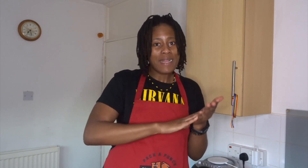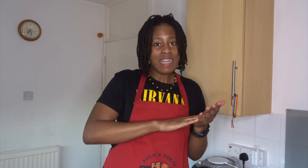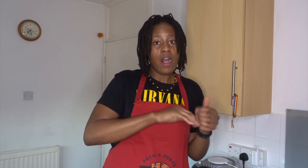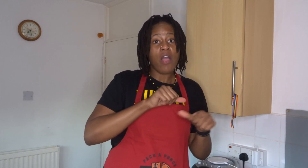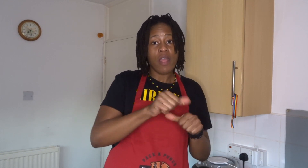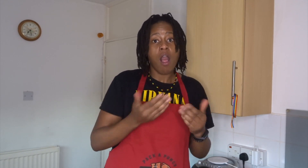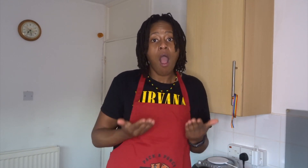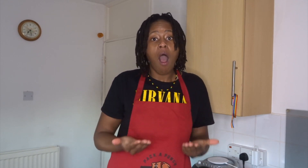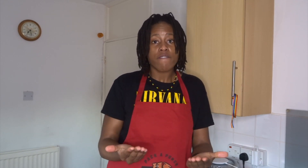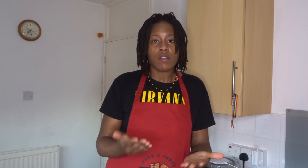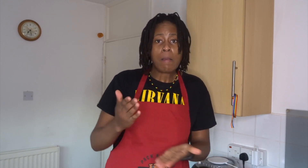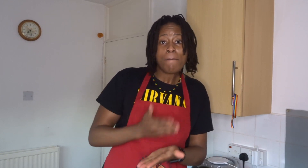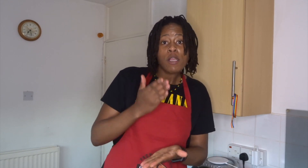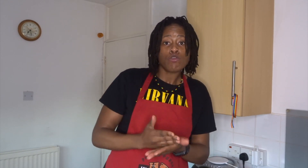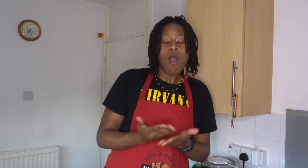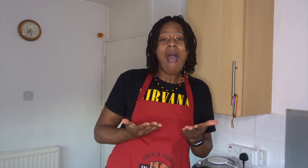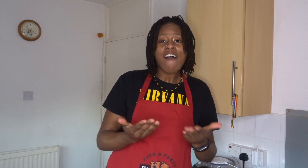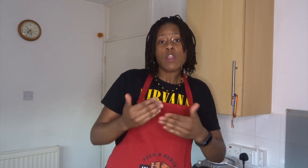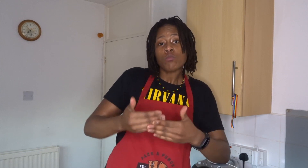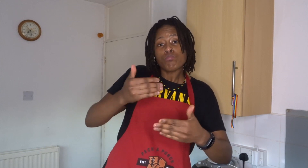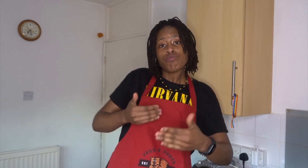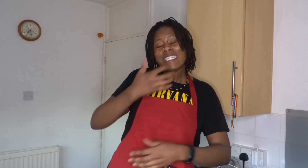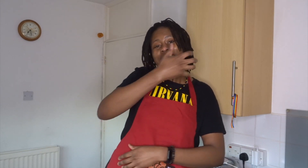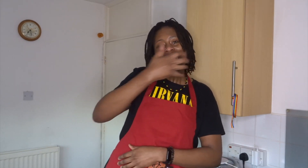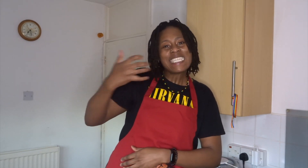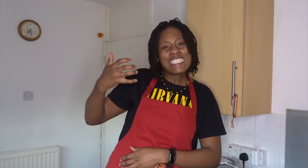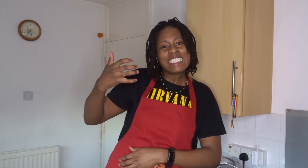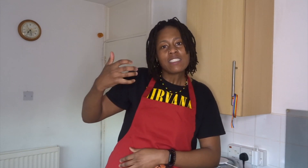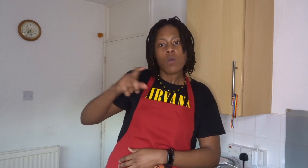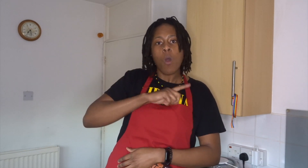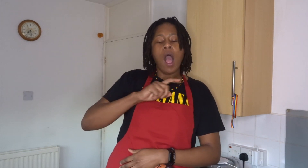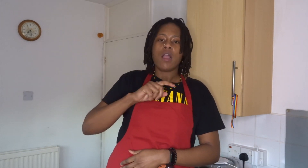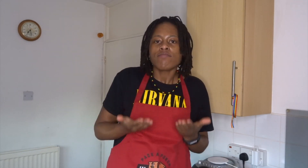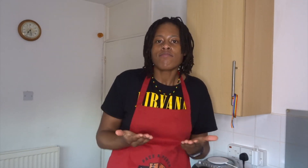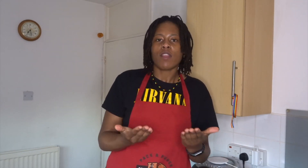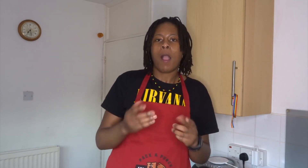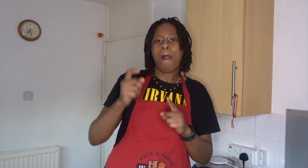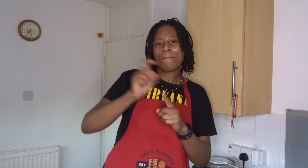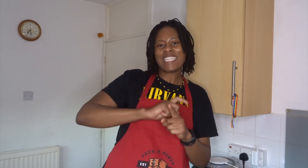So my potatoes will be left to boil for about 10 minutes and then placed into the oven